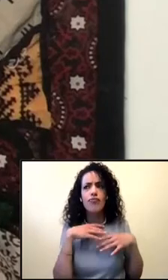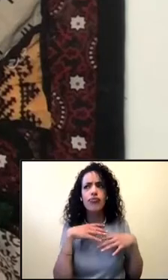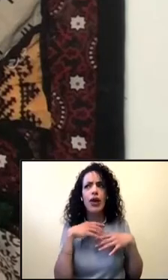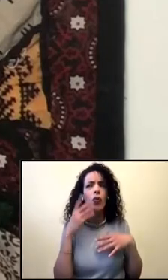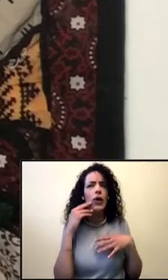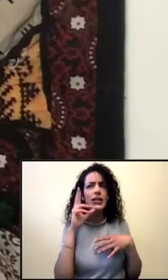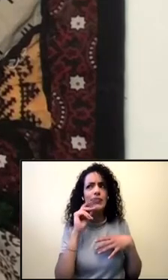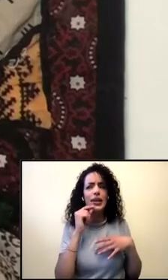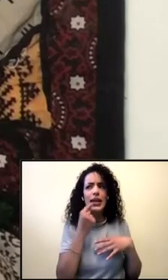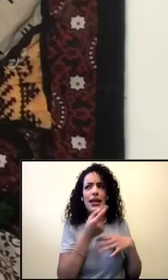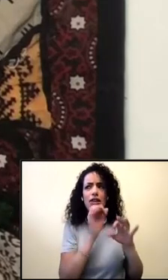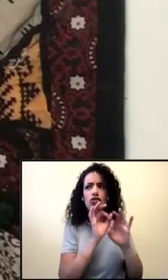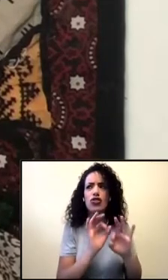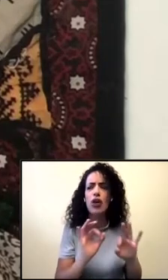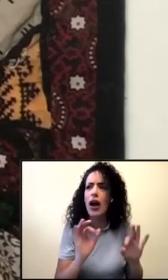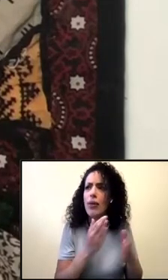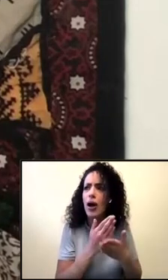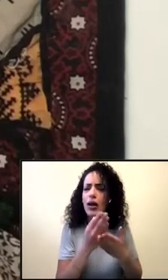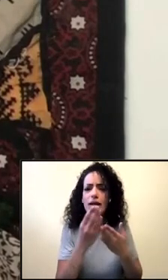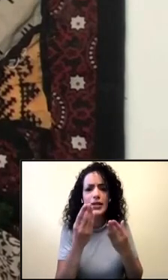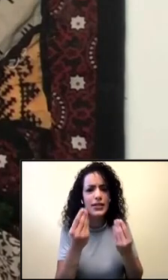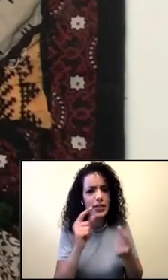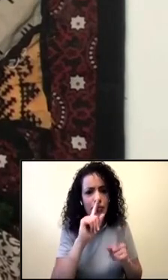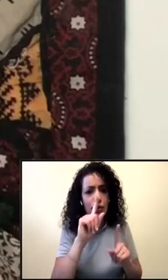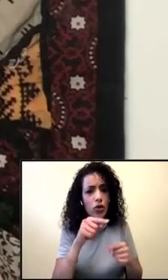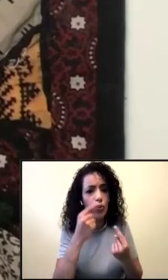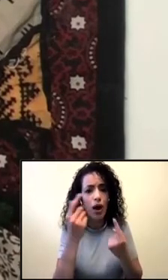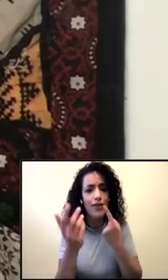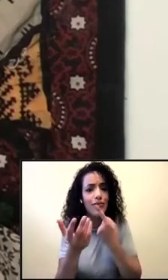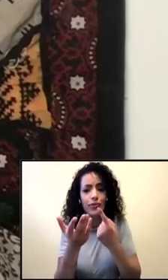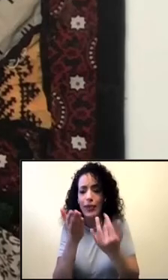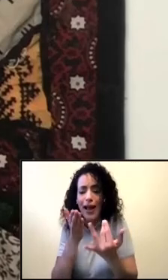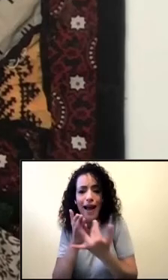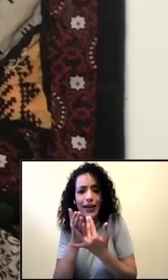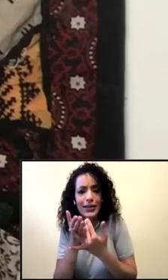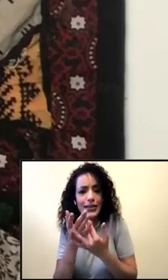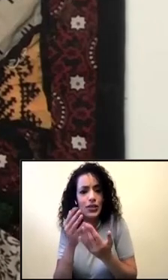And that's something that you can't get from written sources. So yeah it can be subjective,